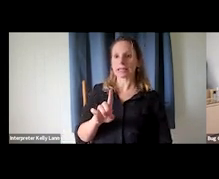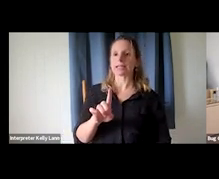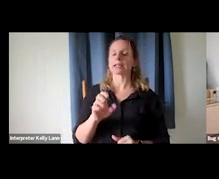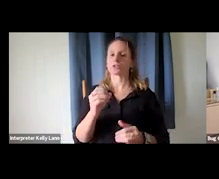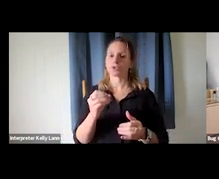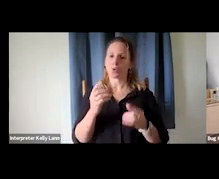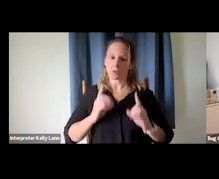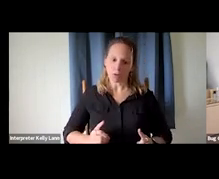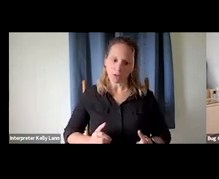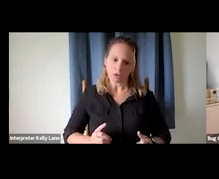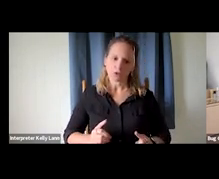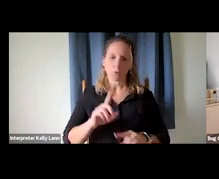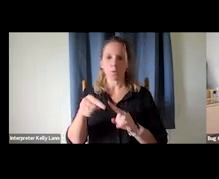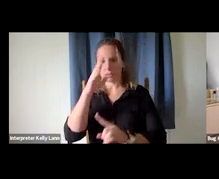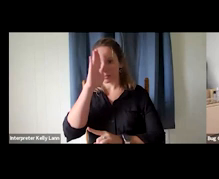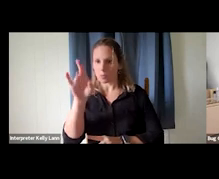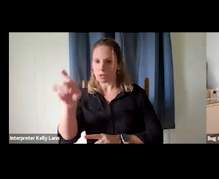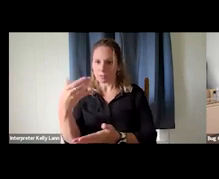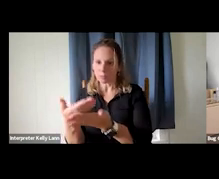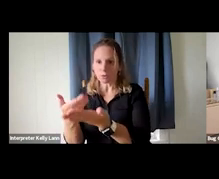while they were sober as well or while they were not using.